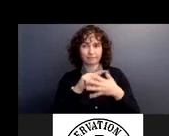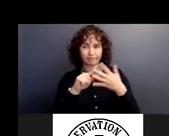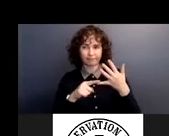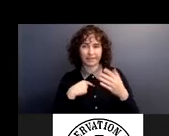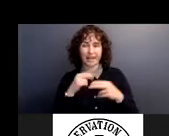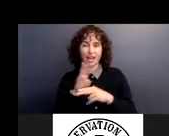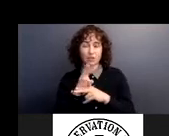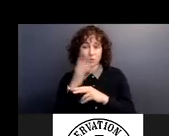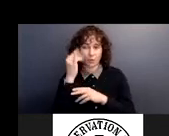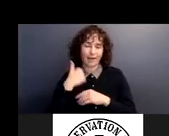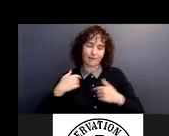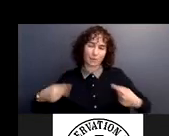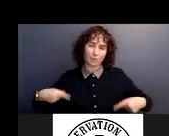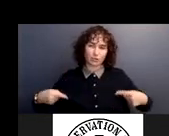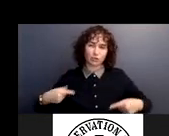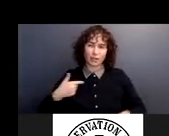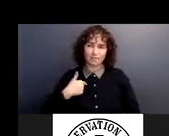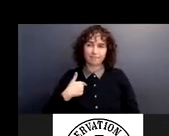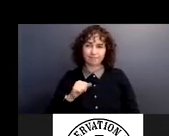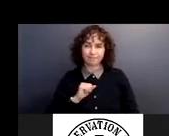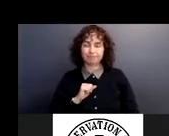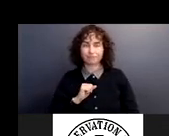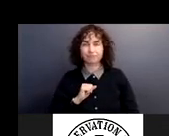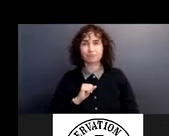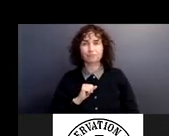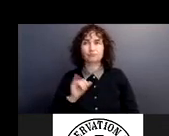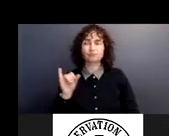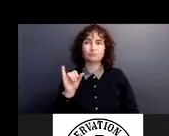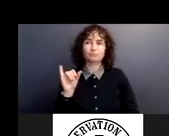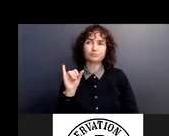because I use a wheelchair and I have low vision